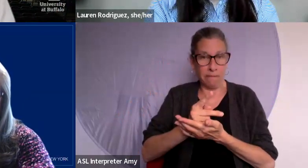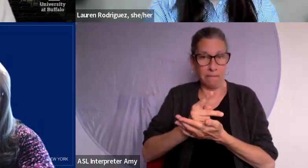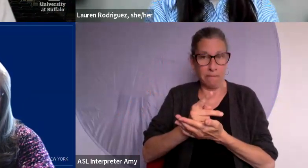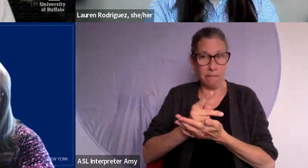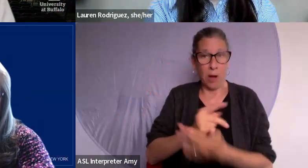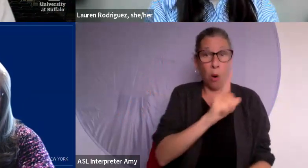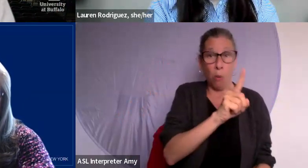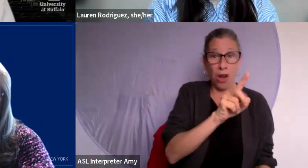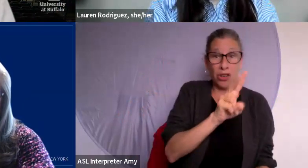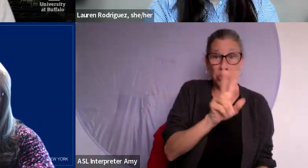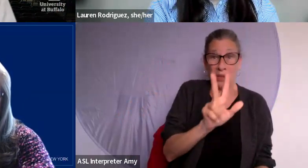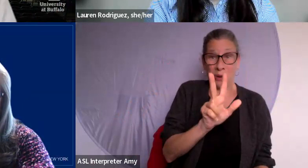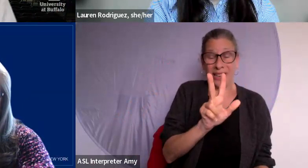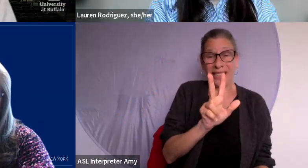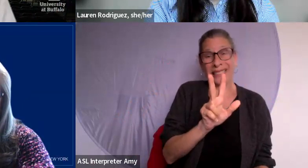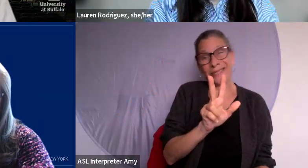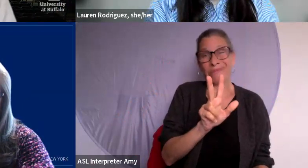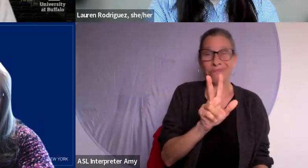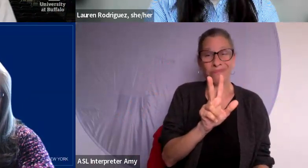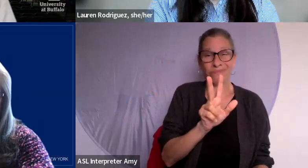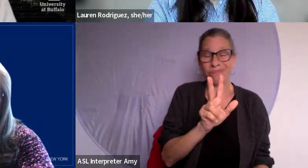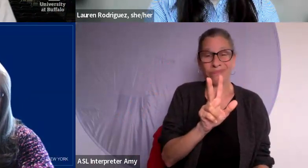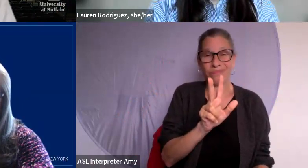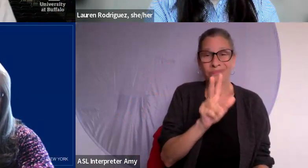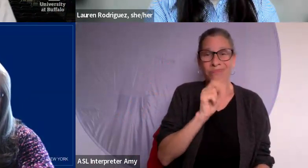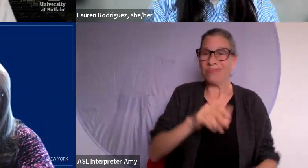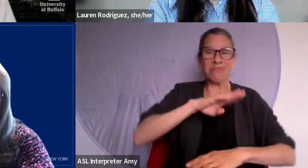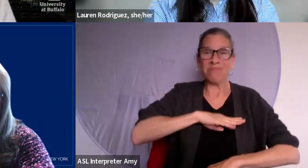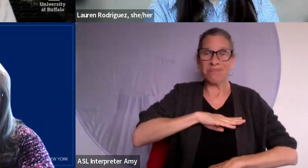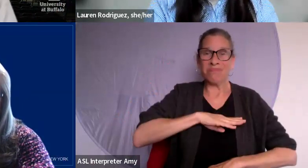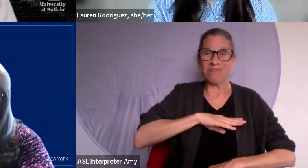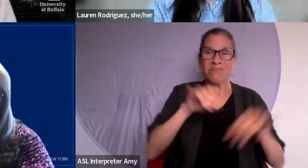one, two or three, does not meet our accessibility standards, and